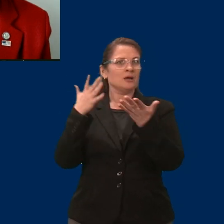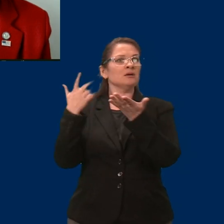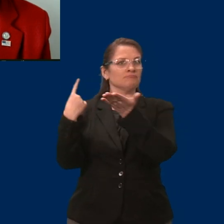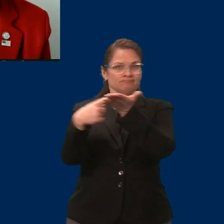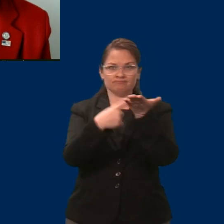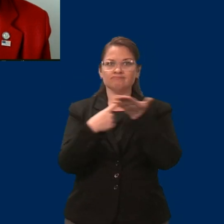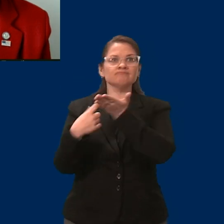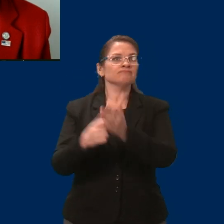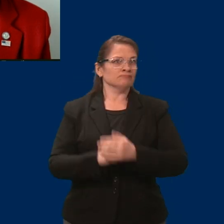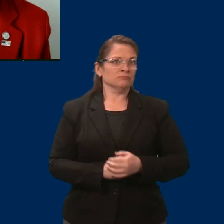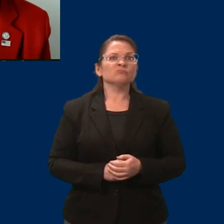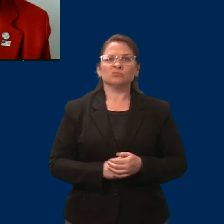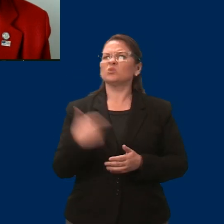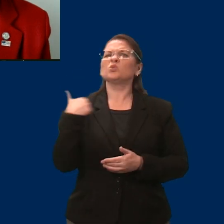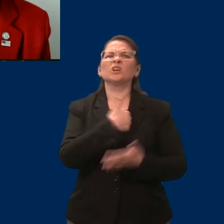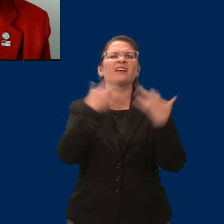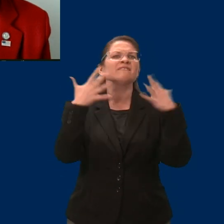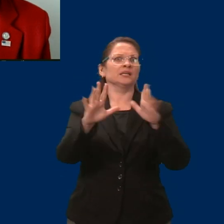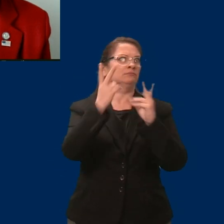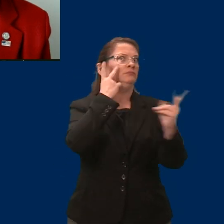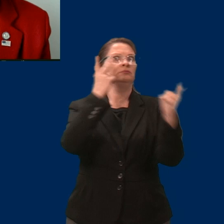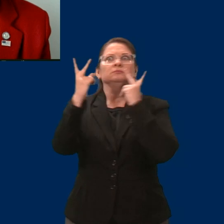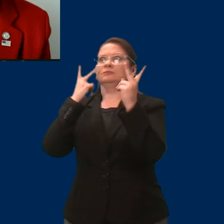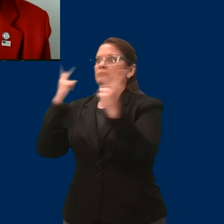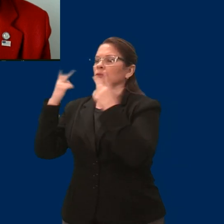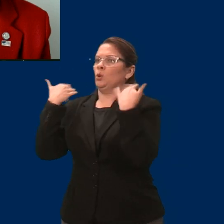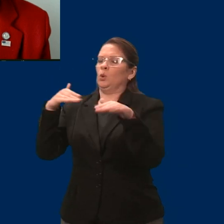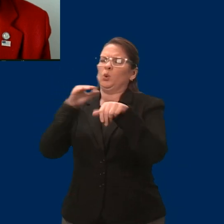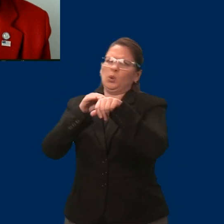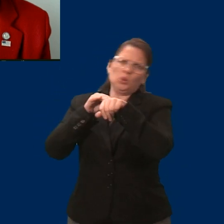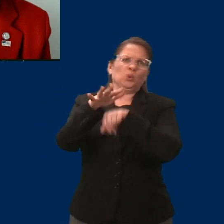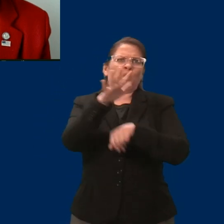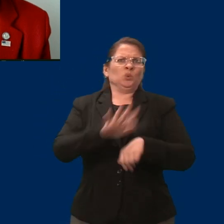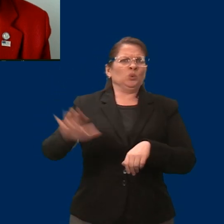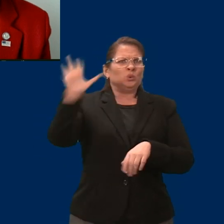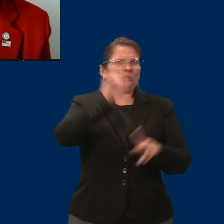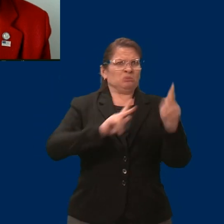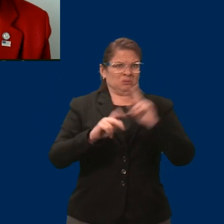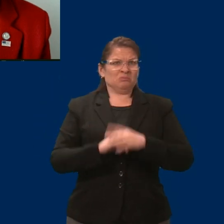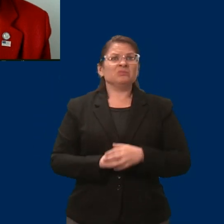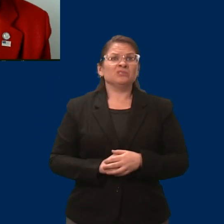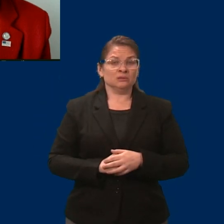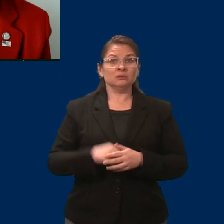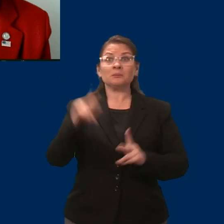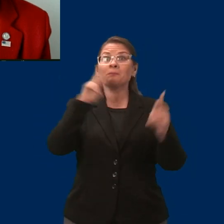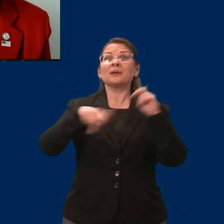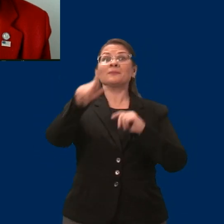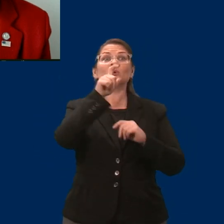but also for the personal care workers themselves. Thank you, Senator Nelson, for joining us today,